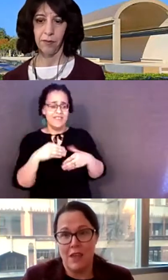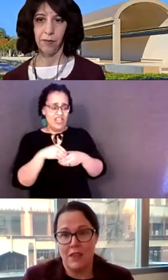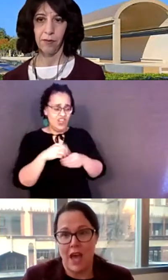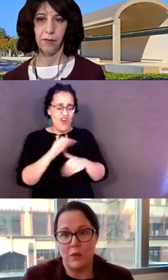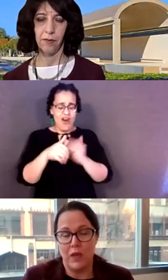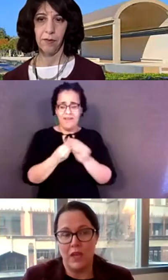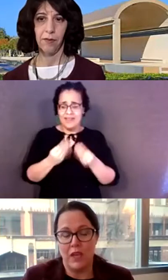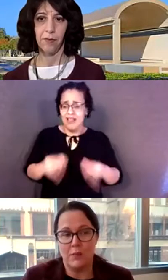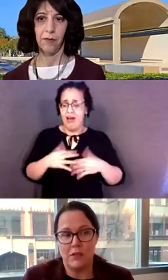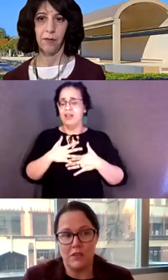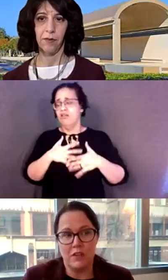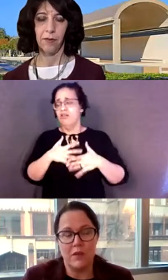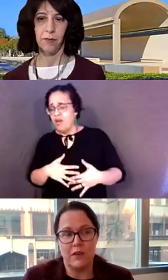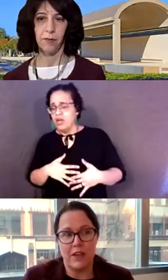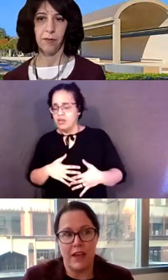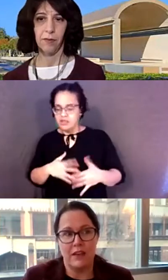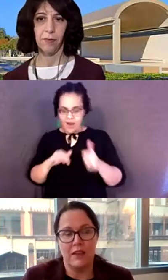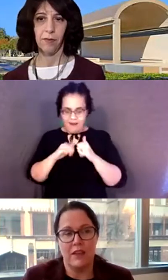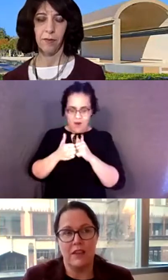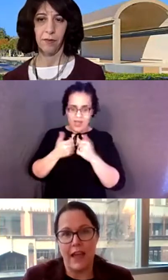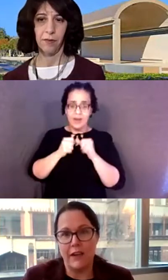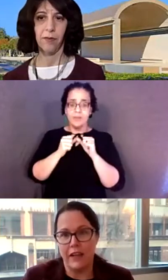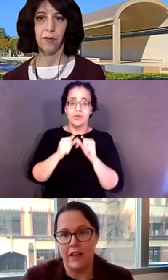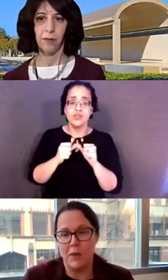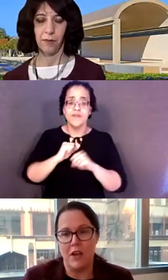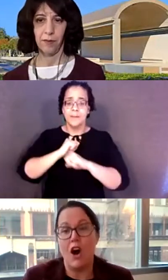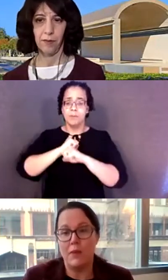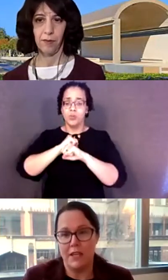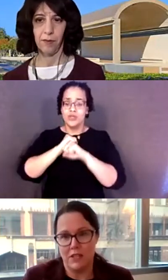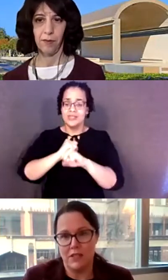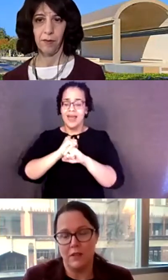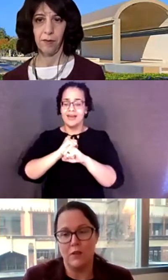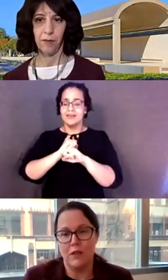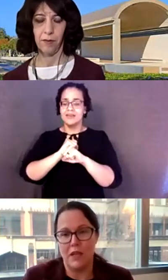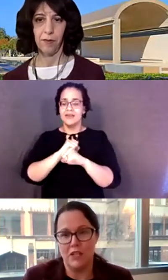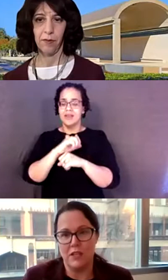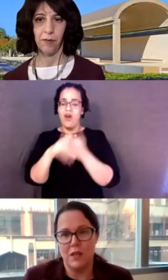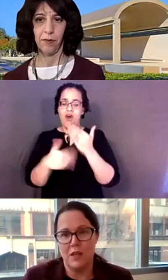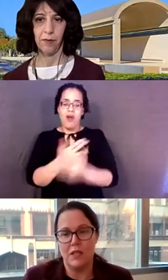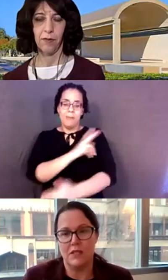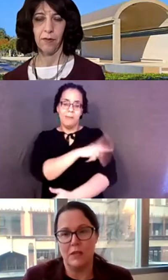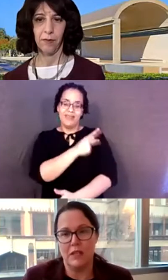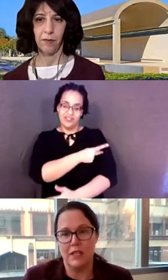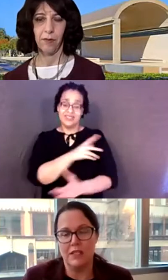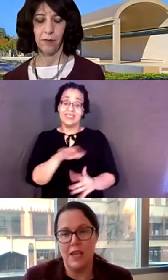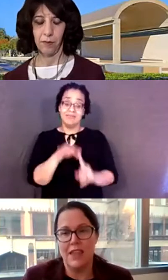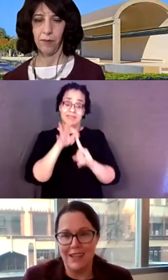that we can preserve and protect the integrity of all patients, including